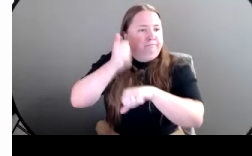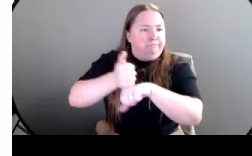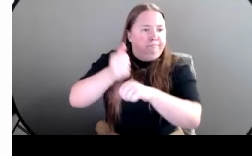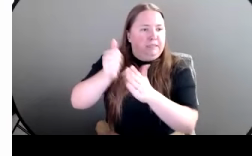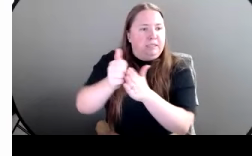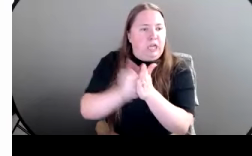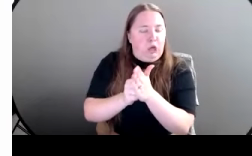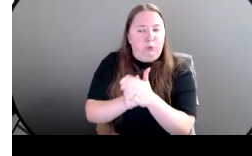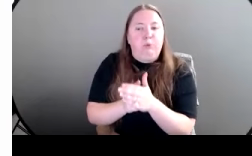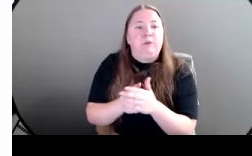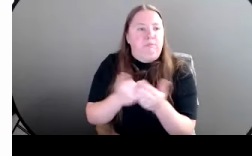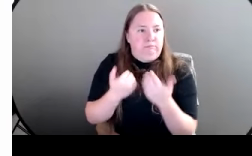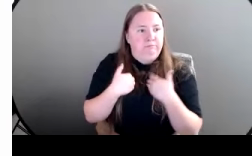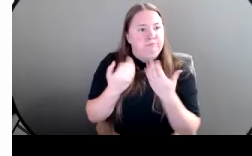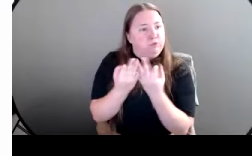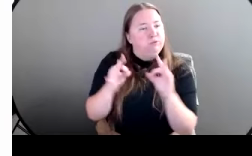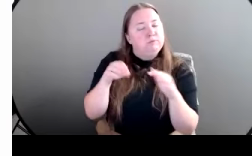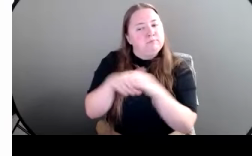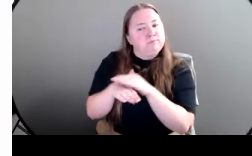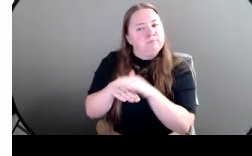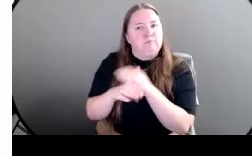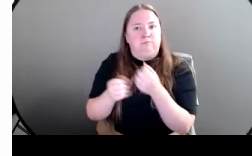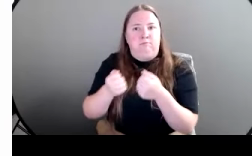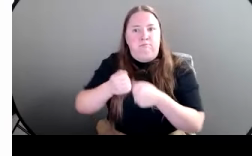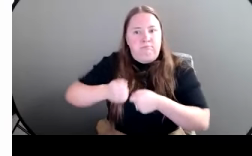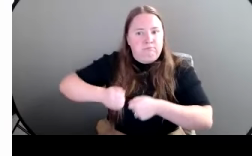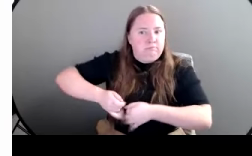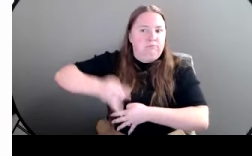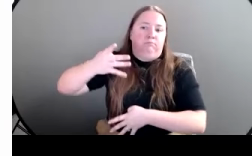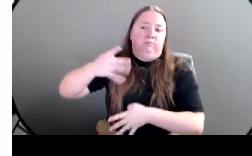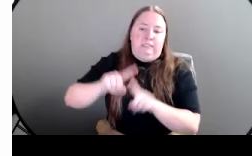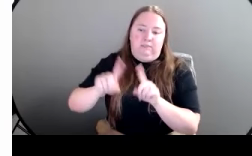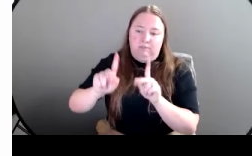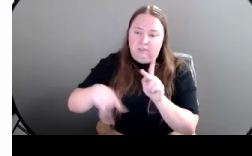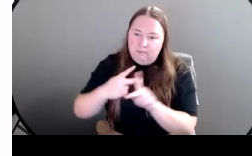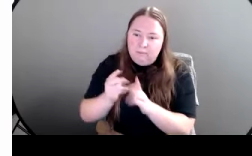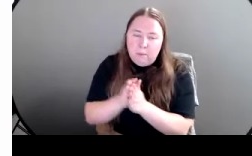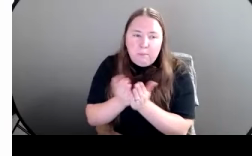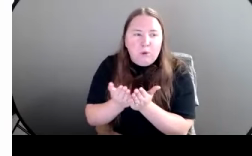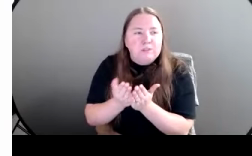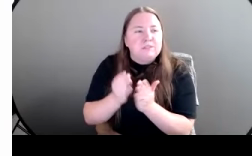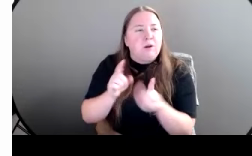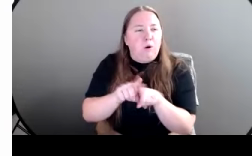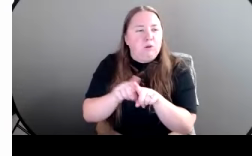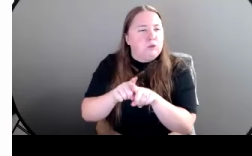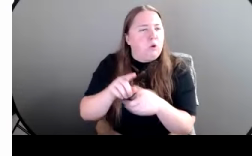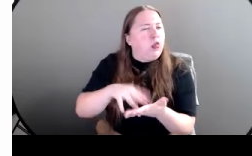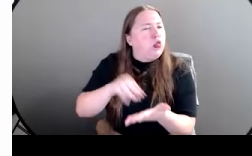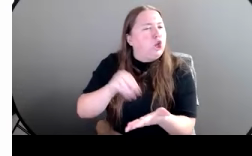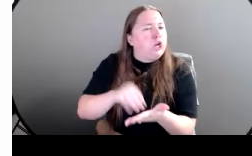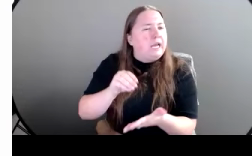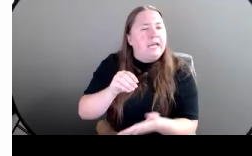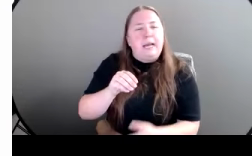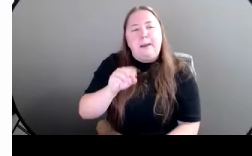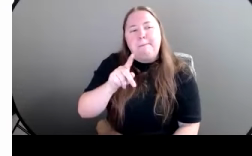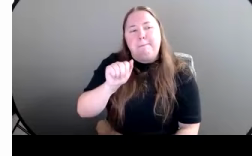and then they have free access to tons of, textbooks, but also what they call learning paths, which are, a collection